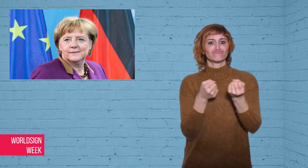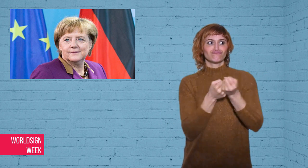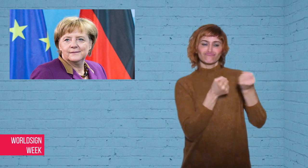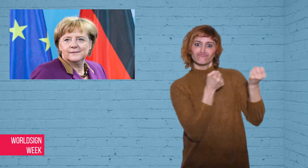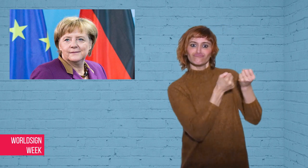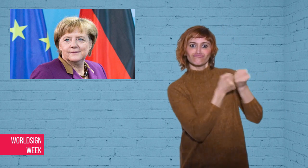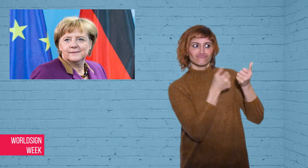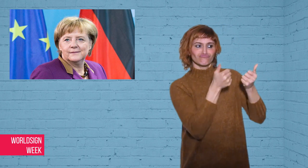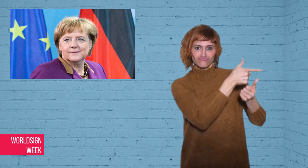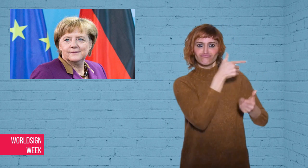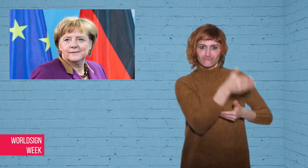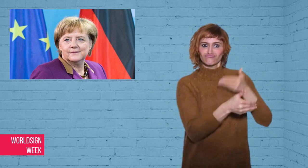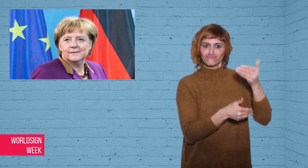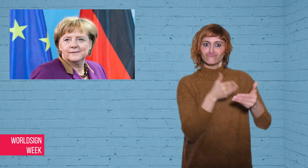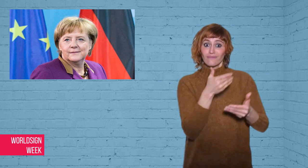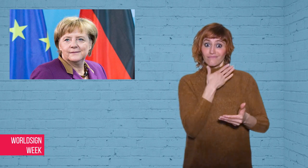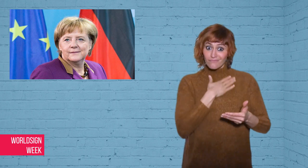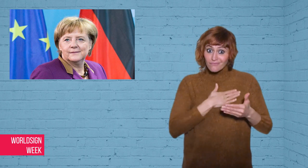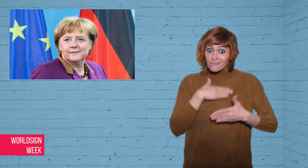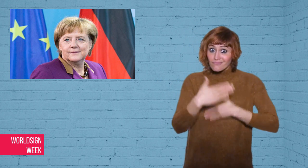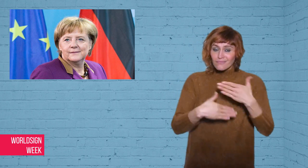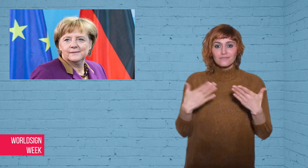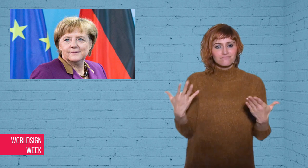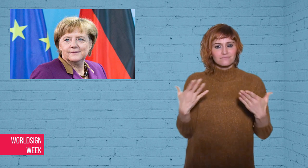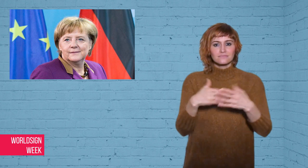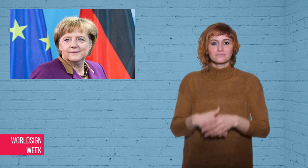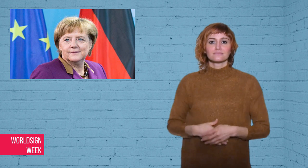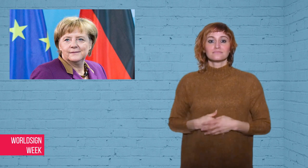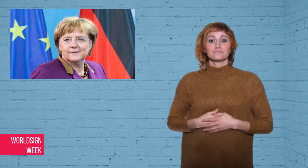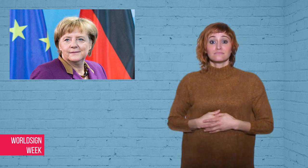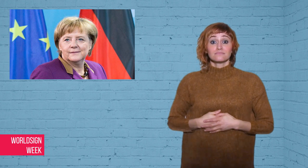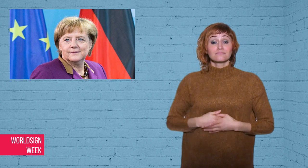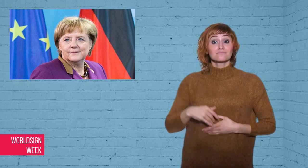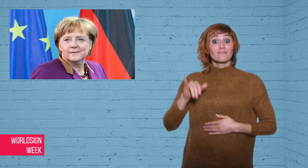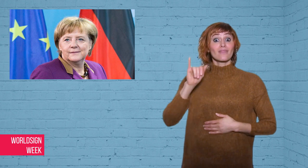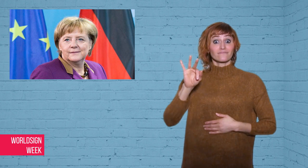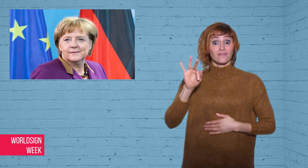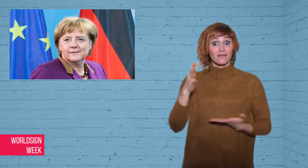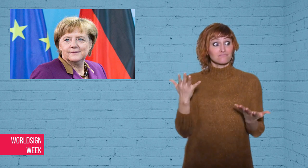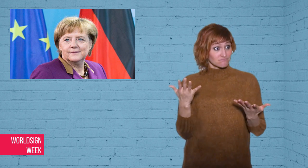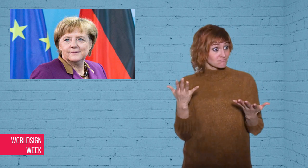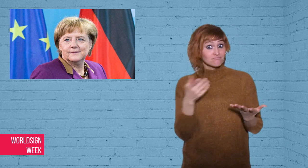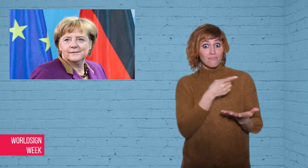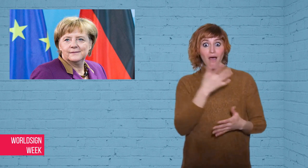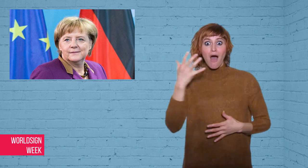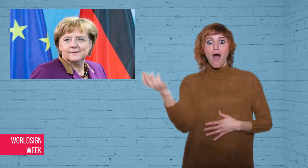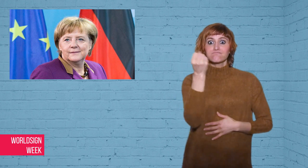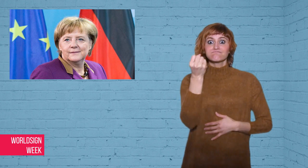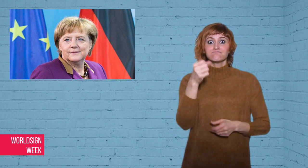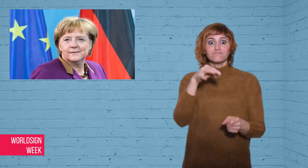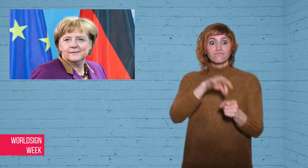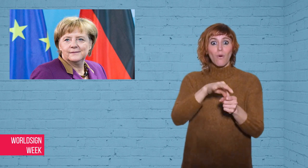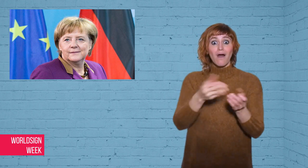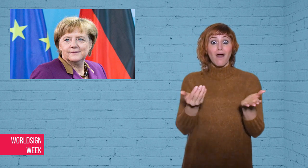If she wins next year and serves the entire